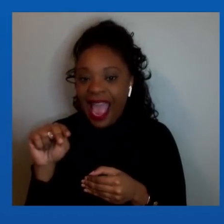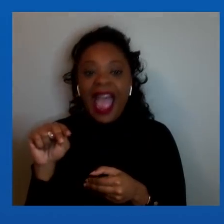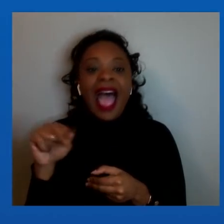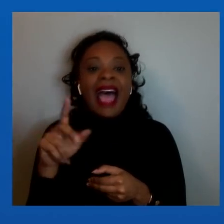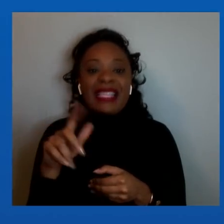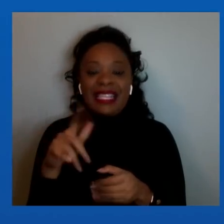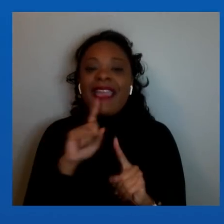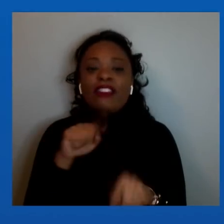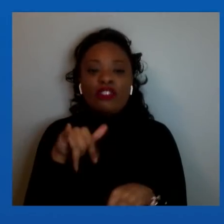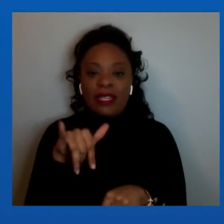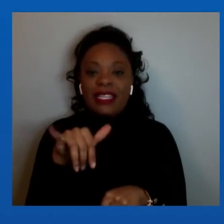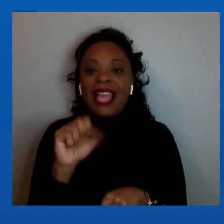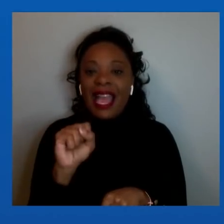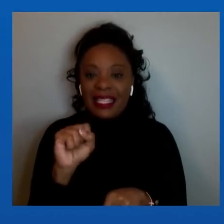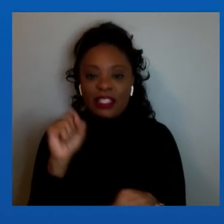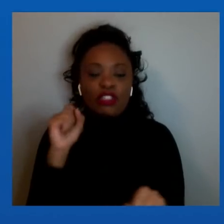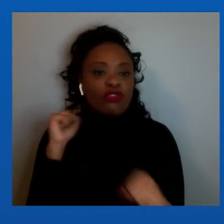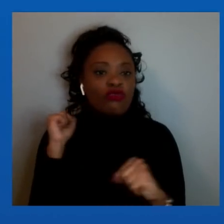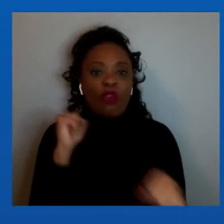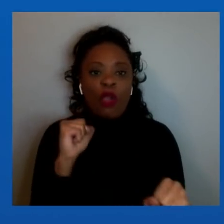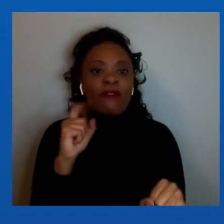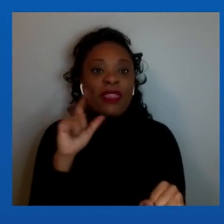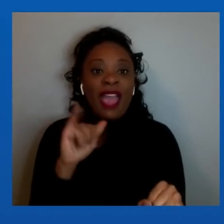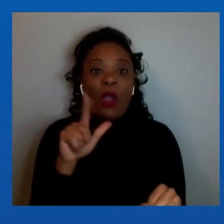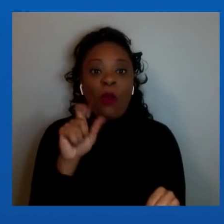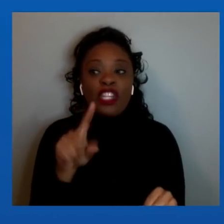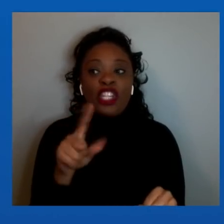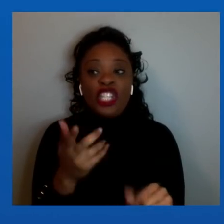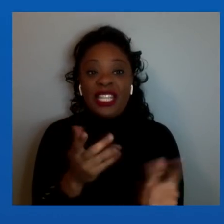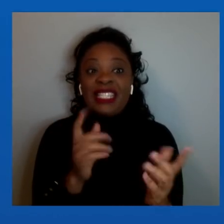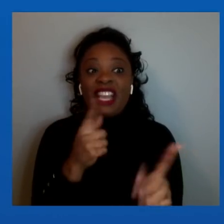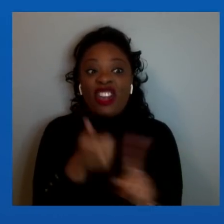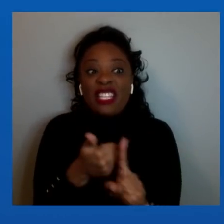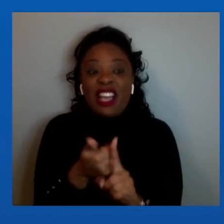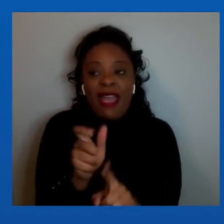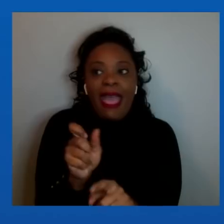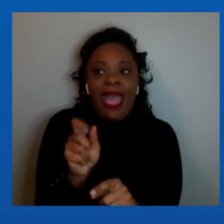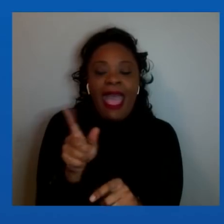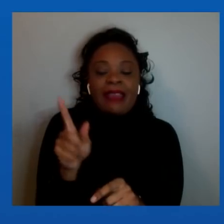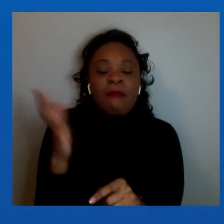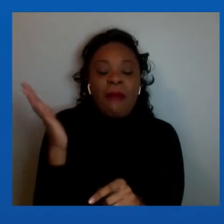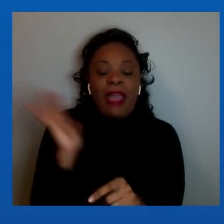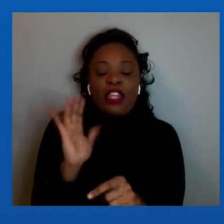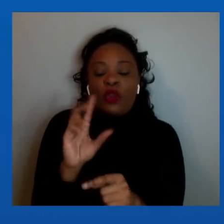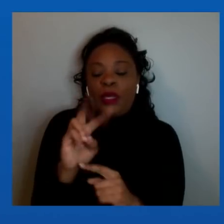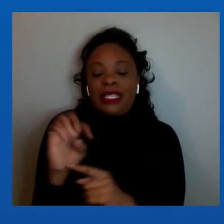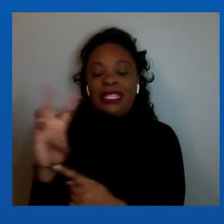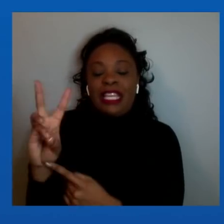to the question she asked in 2006, and she's not only answered yes yet,